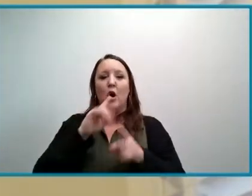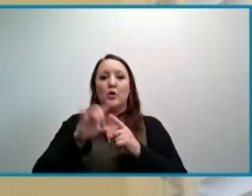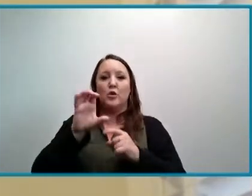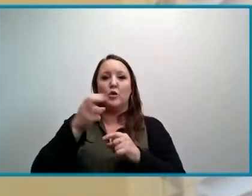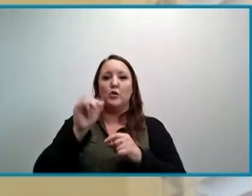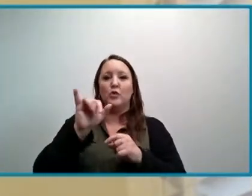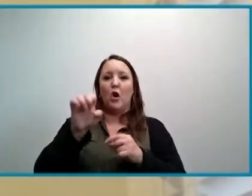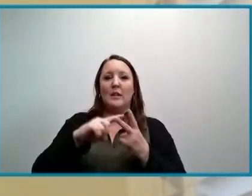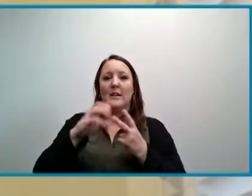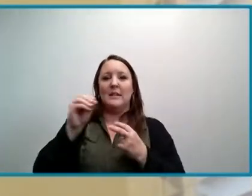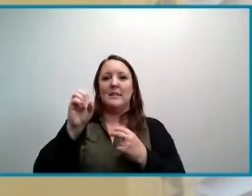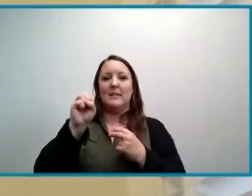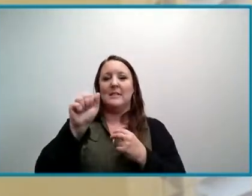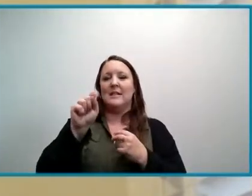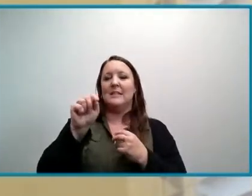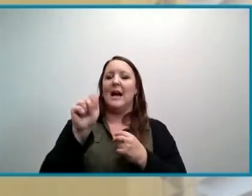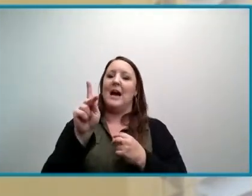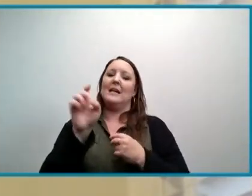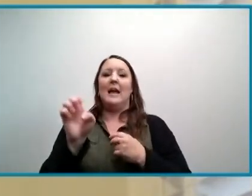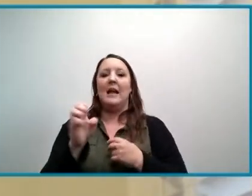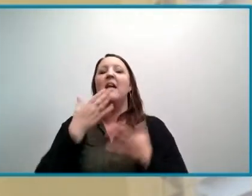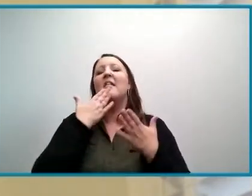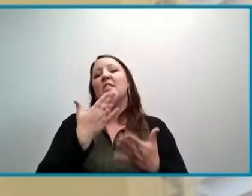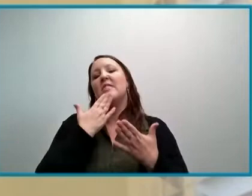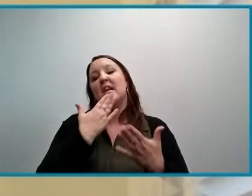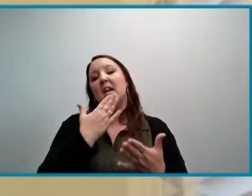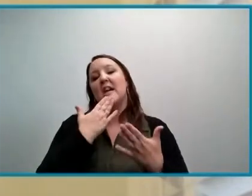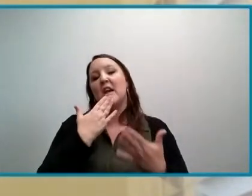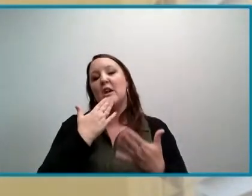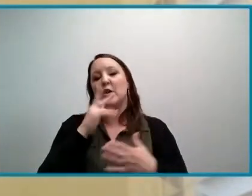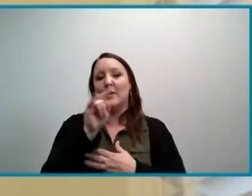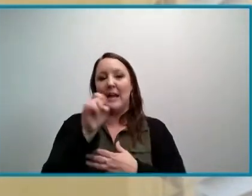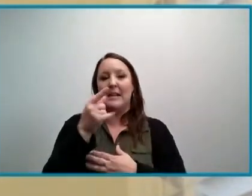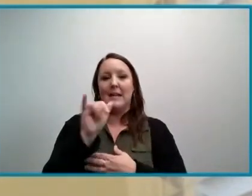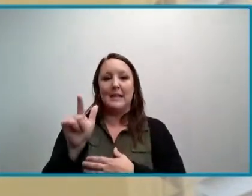Thank you so much Katie and Gill, you give us so much to think about and chew on,